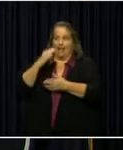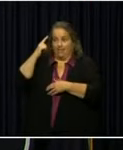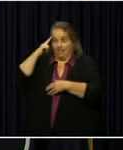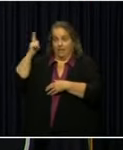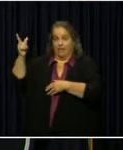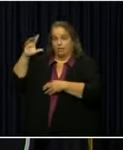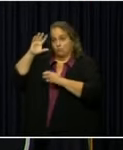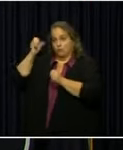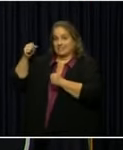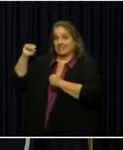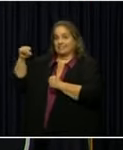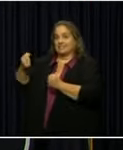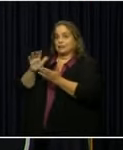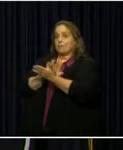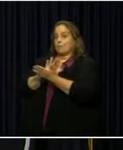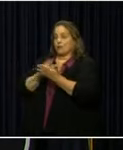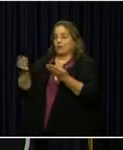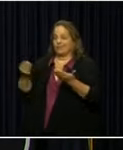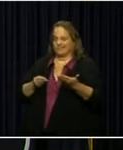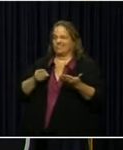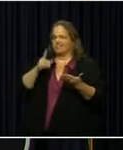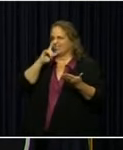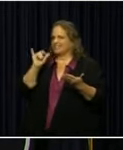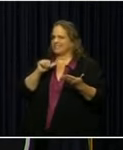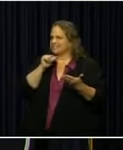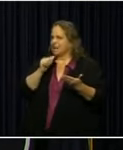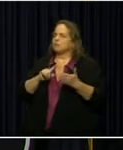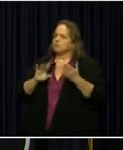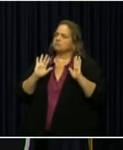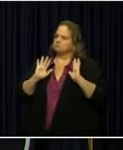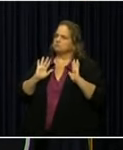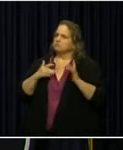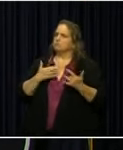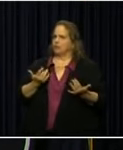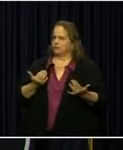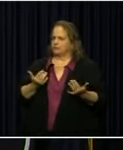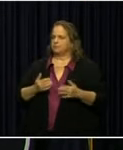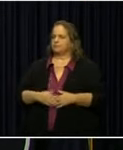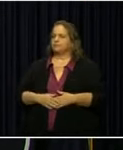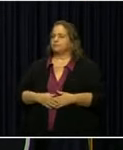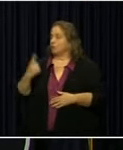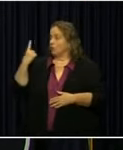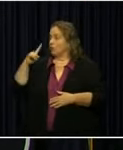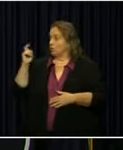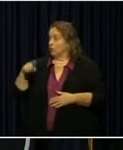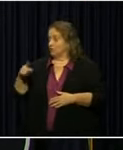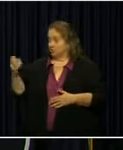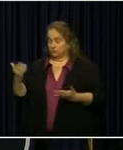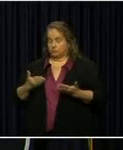THE QUESTION IS HOW MANY PEOPLE DO WE NEED TO HIRE TODAY CONTACT TRACING, AND THE ANSWER